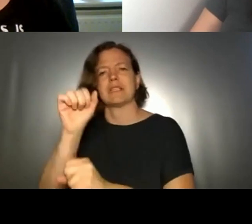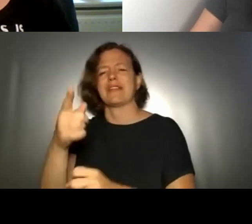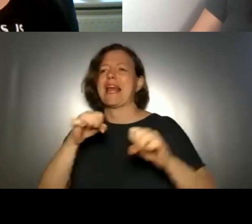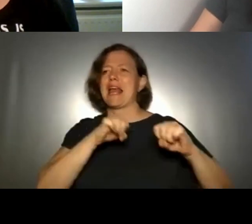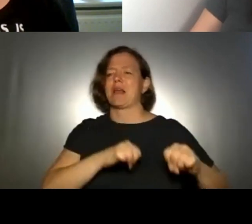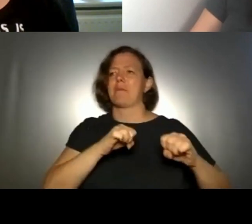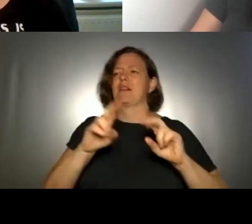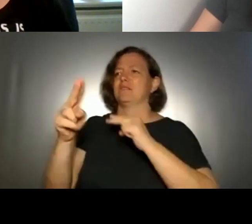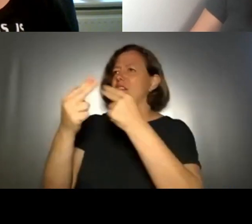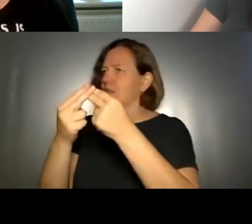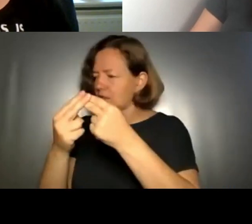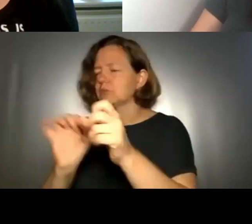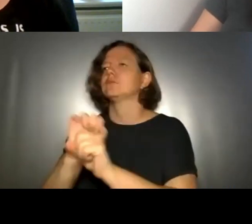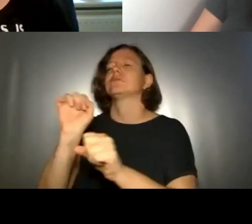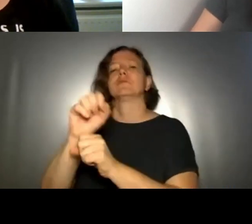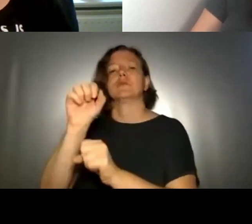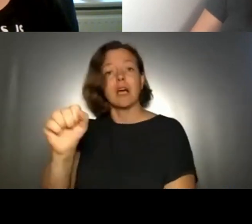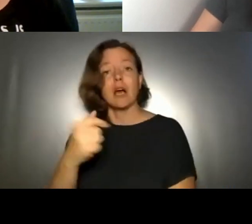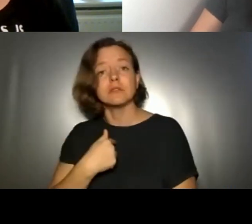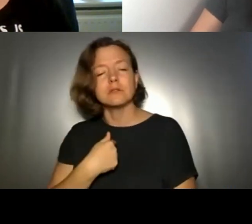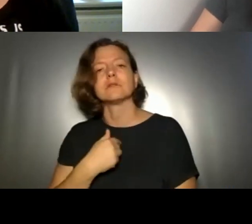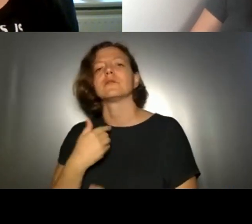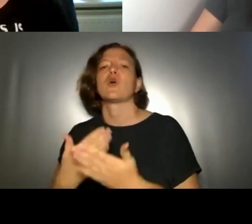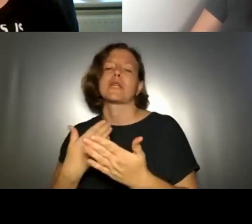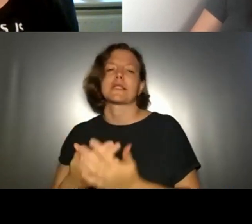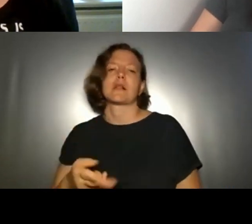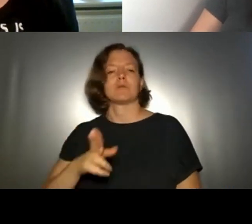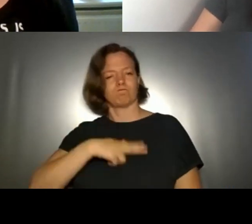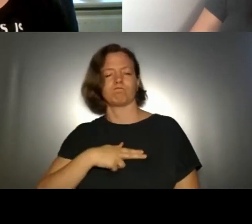And this is a term that we and others will use throughout the session.